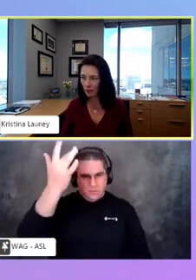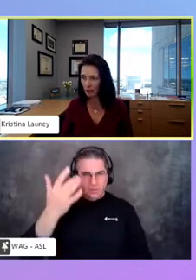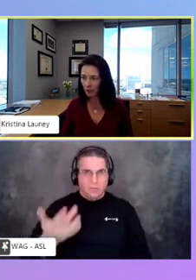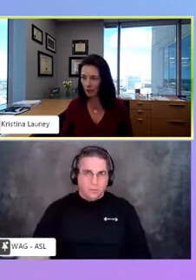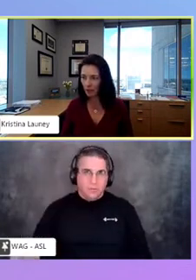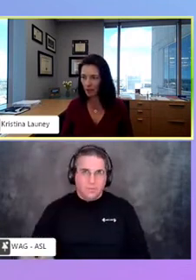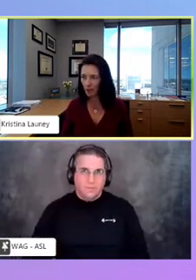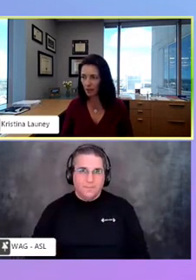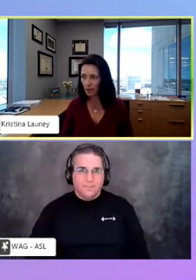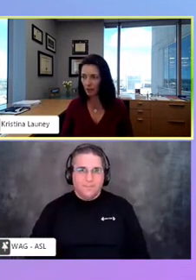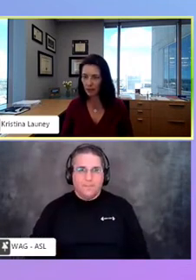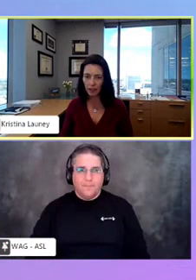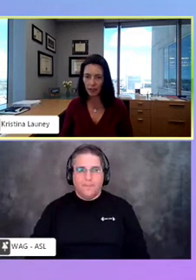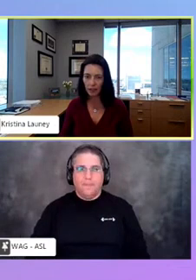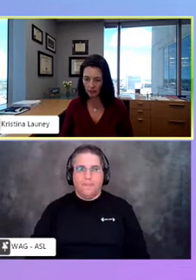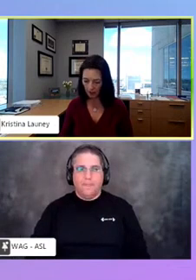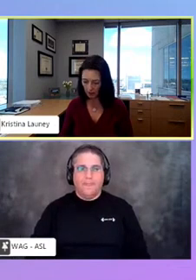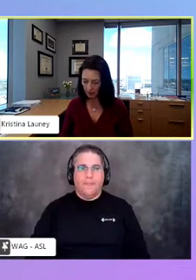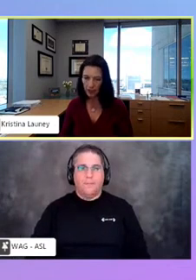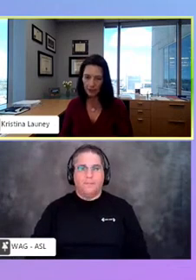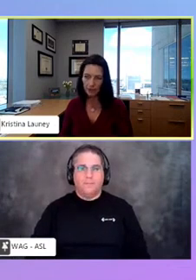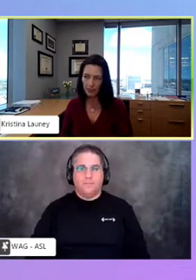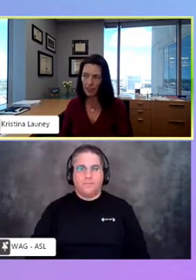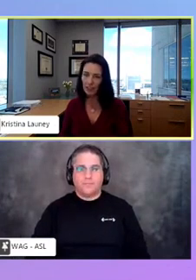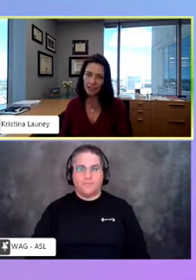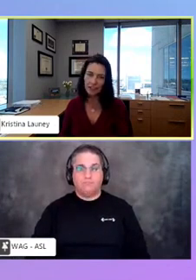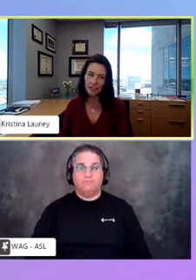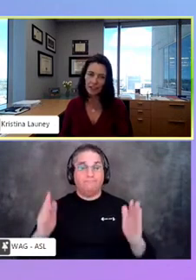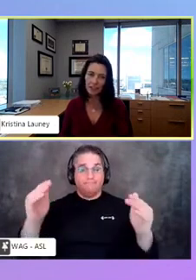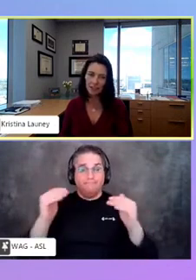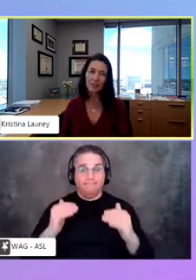the same person filing a lawsuit after a lawsuit.